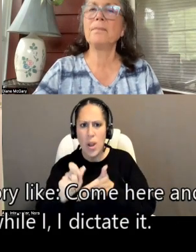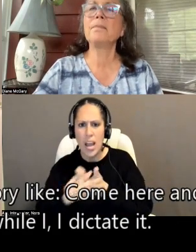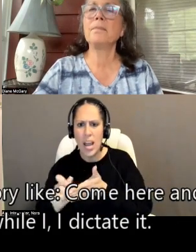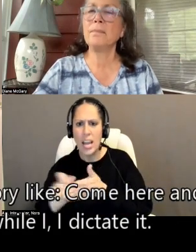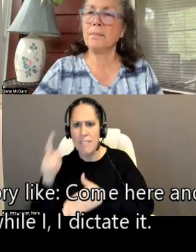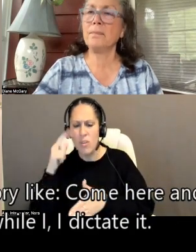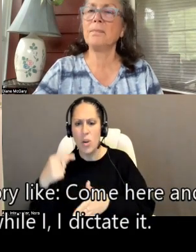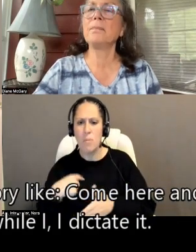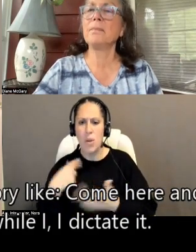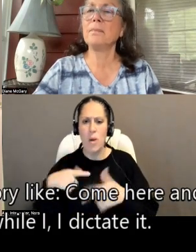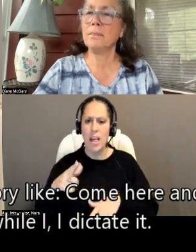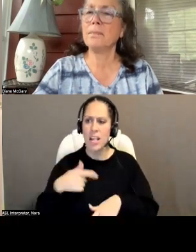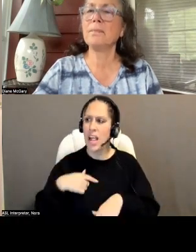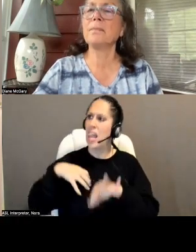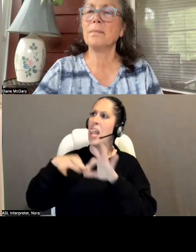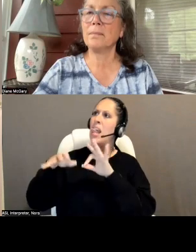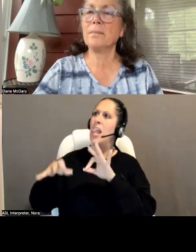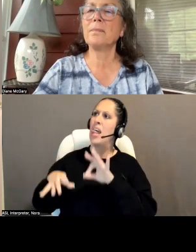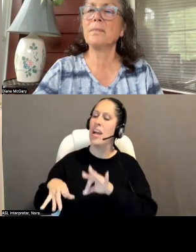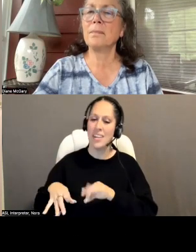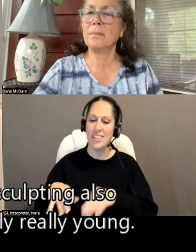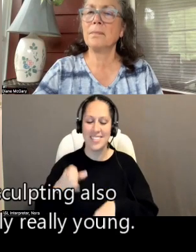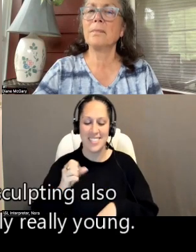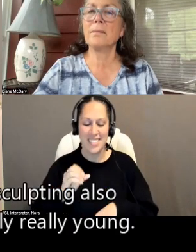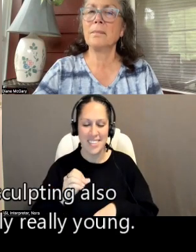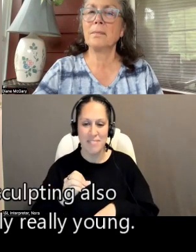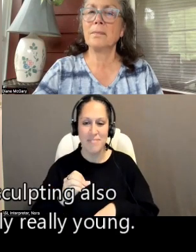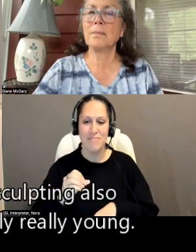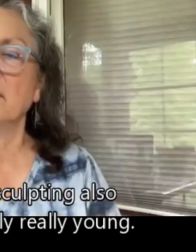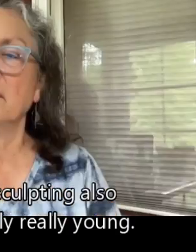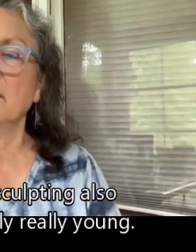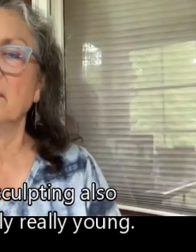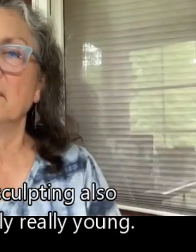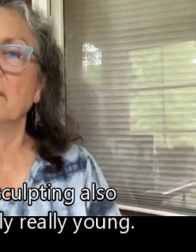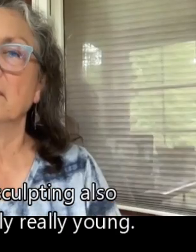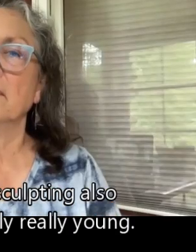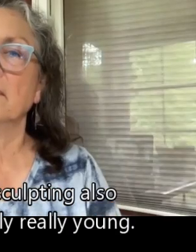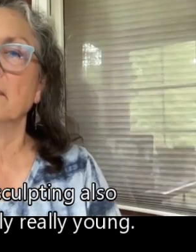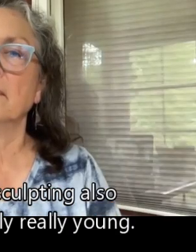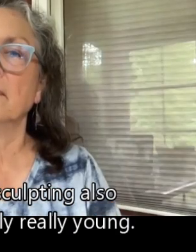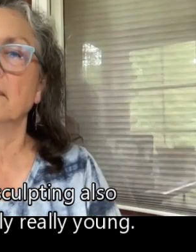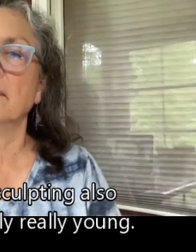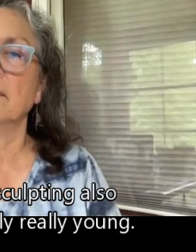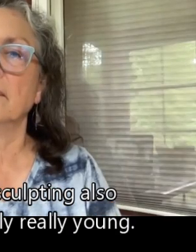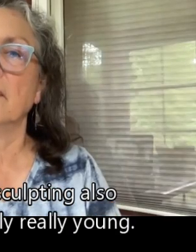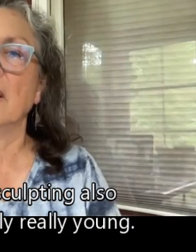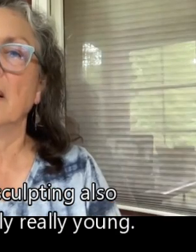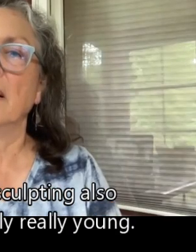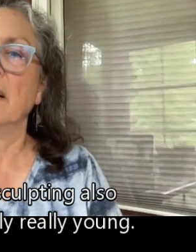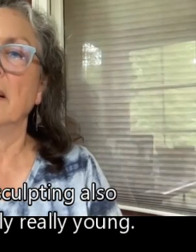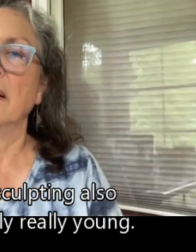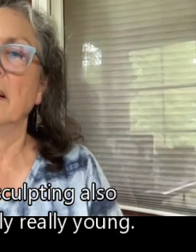while I dictate it. Um, I've been sculpting, also, since I was really really young.